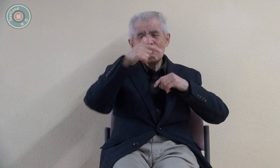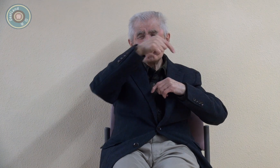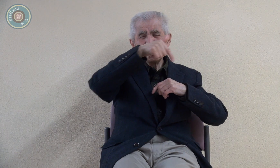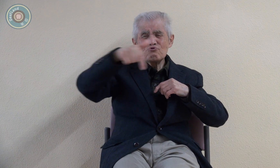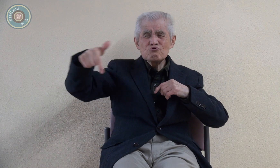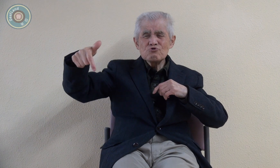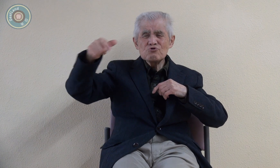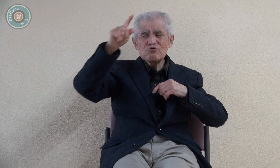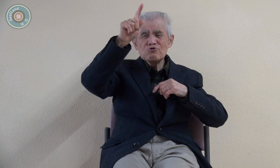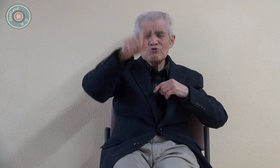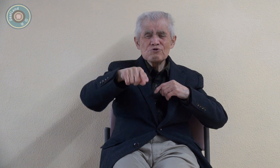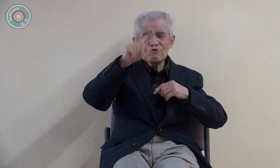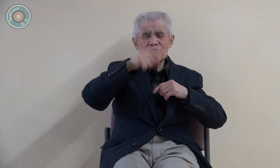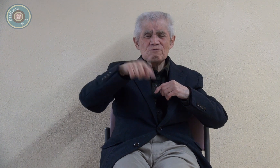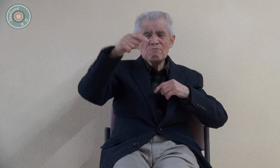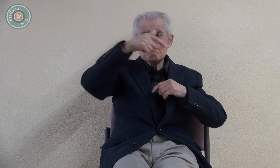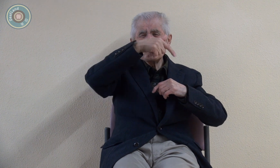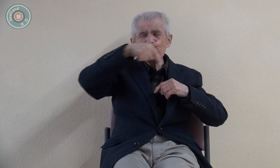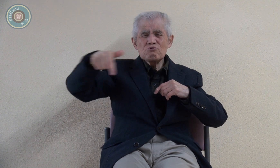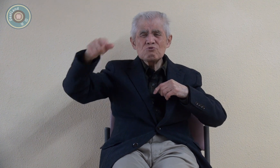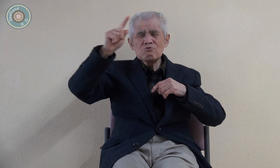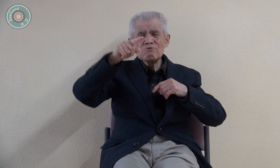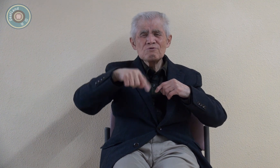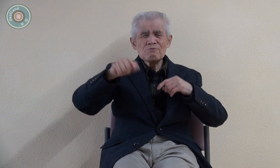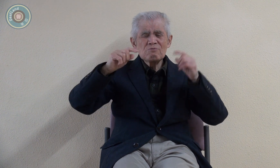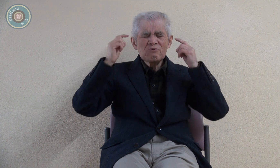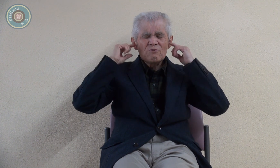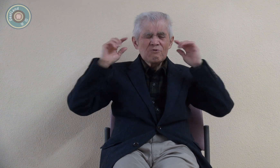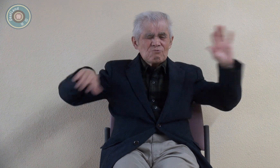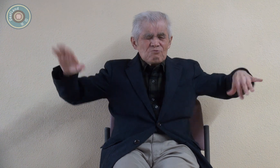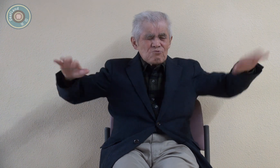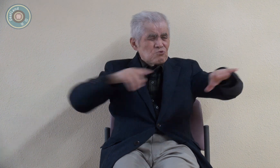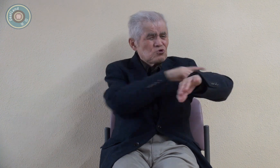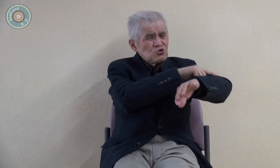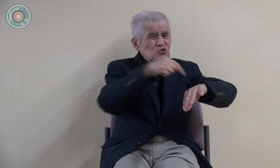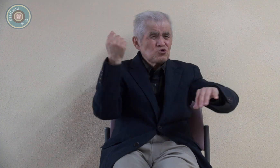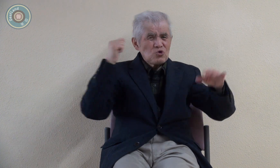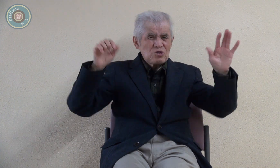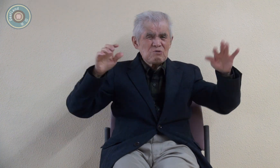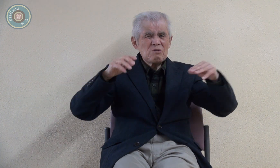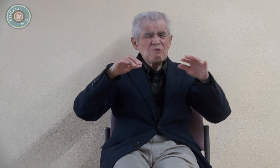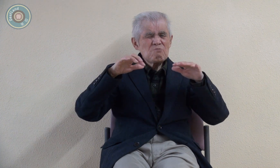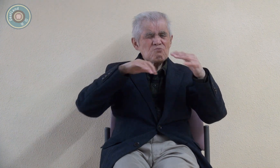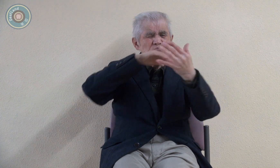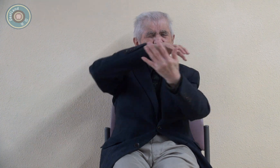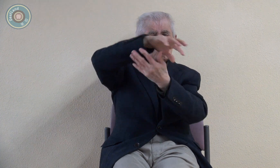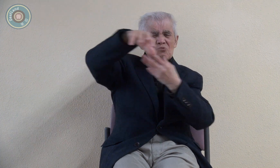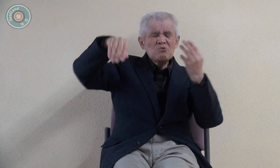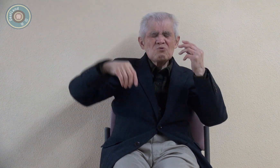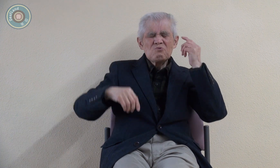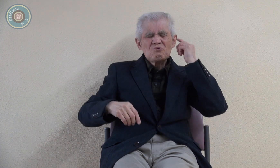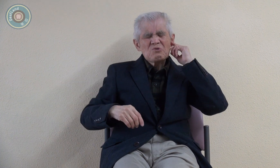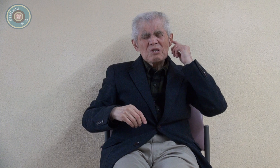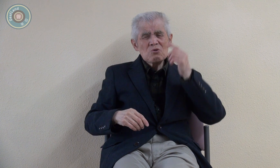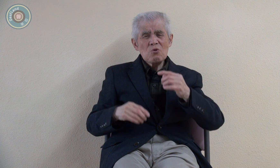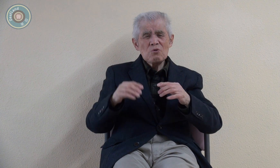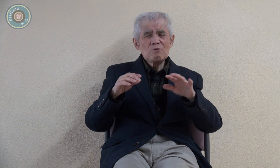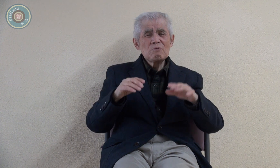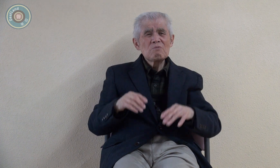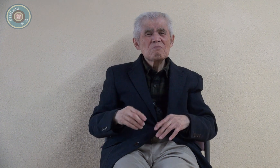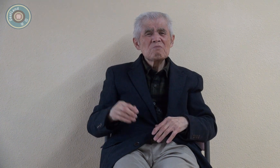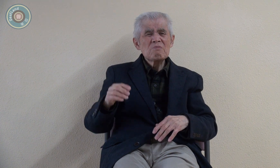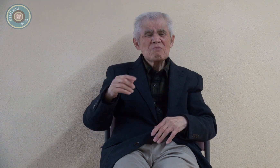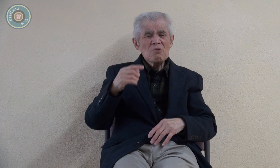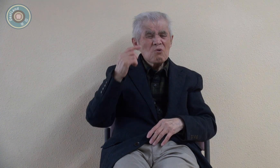My mother said the noise of the flies’ wings was too much for her